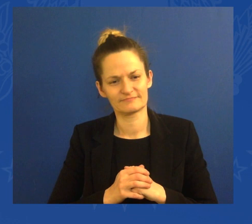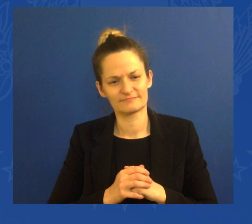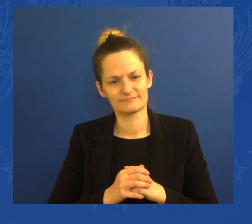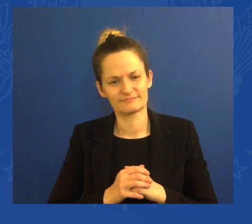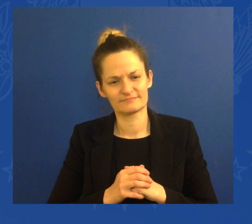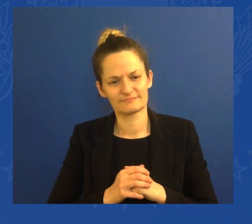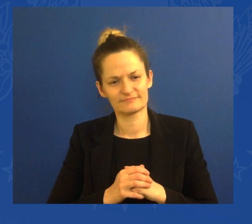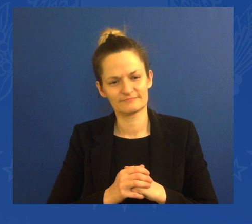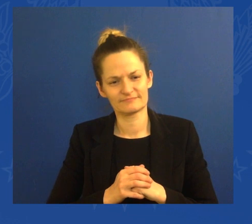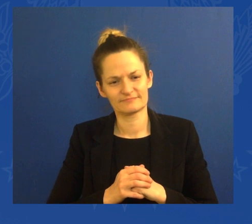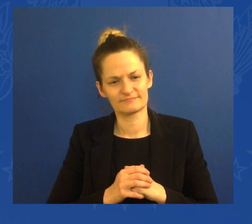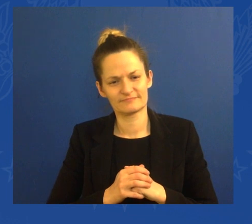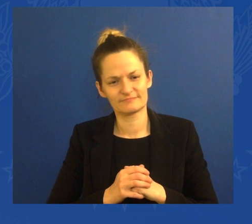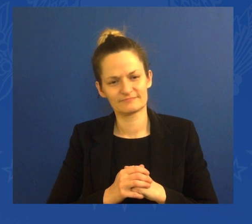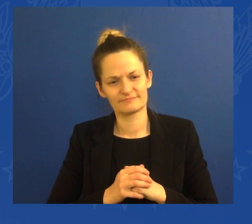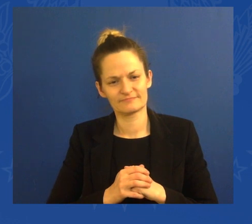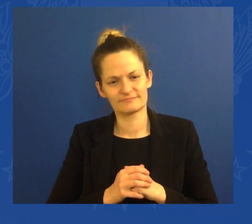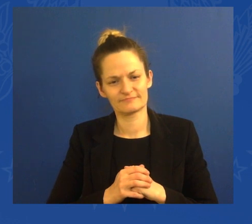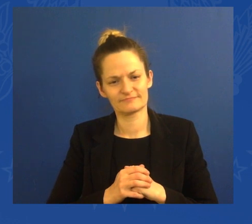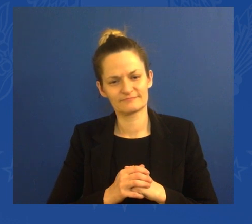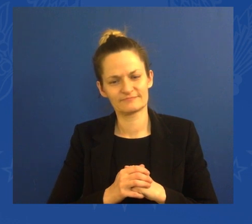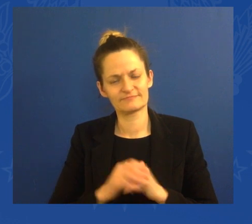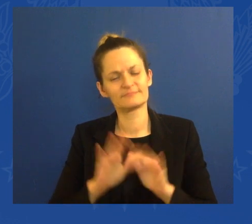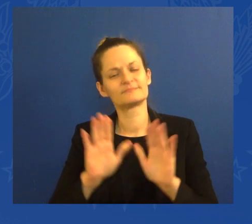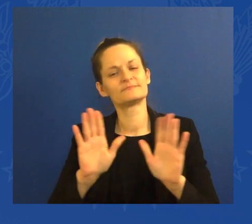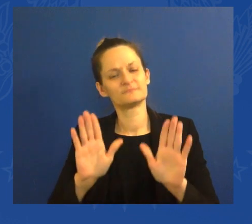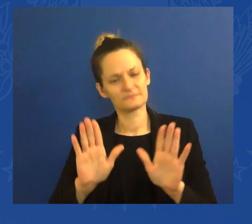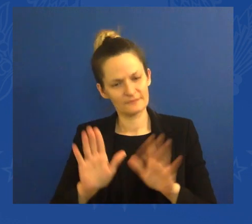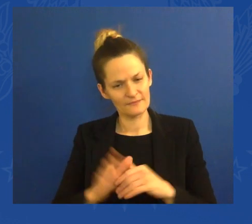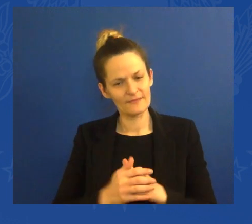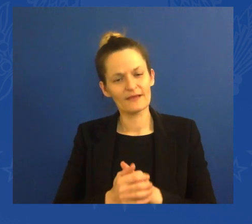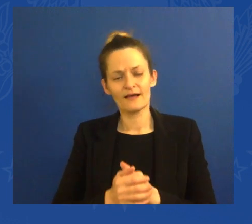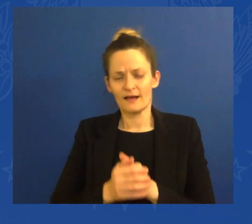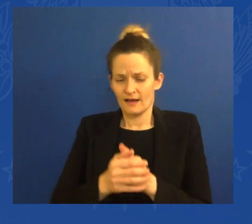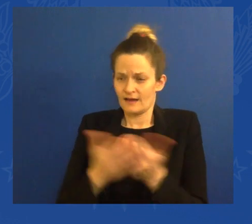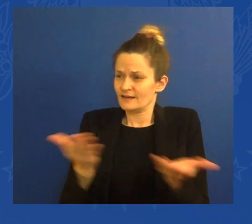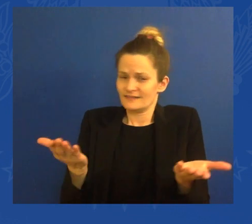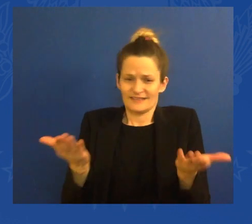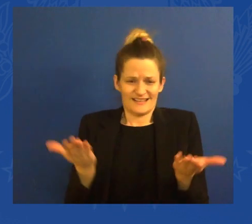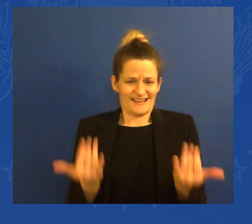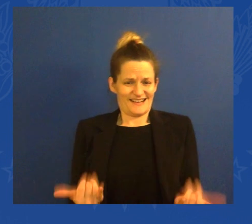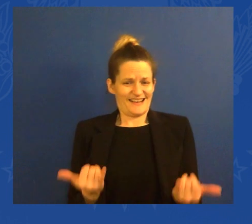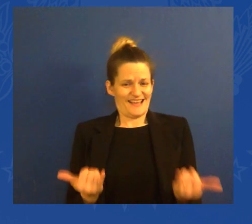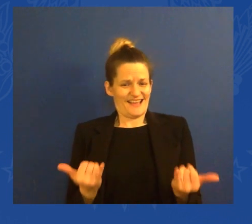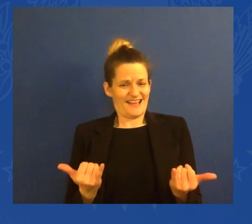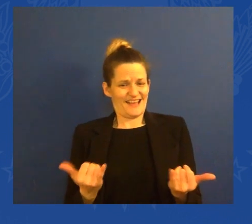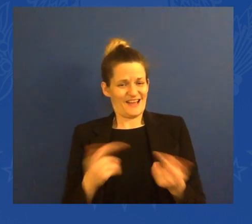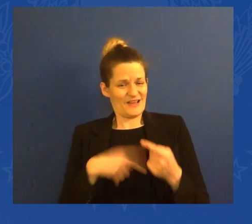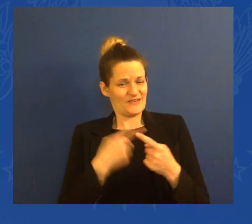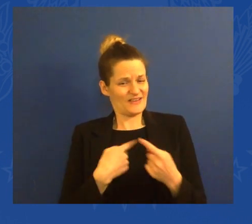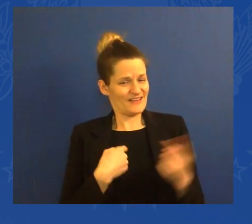Now I want to bring up our next speaker, a painter, a father, a mentor,